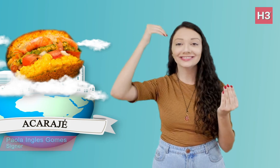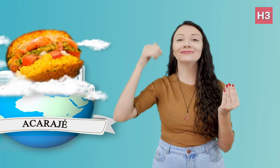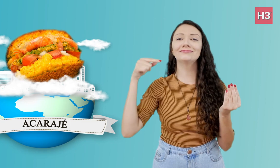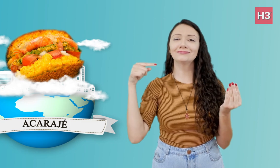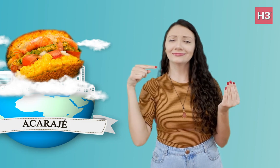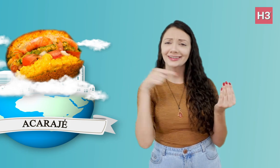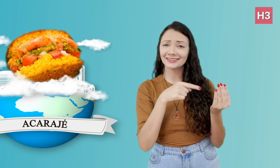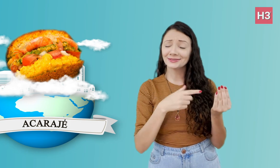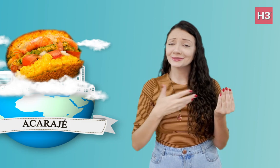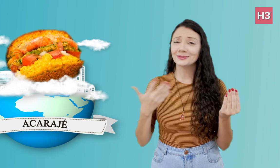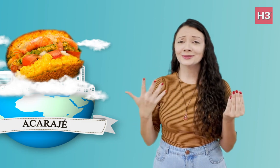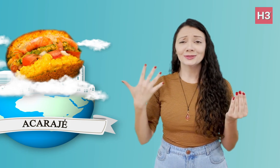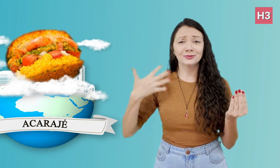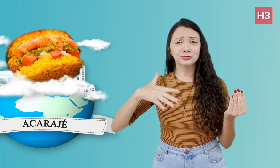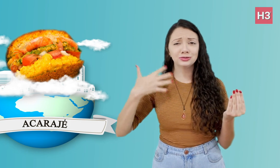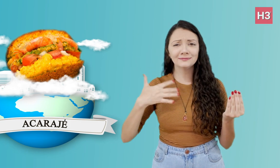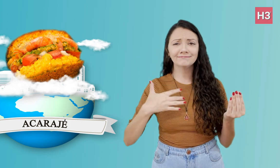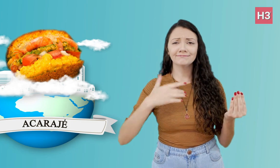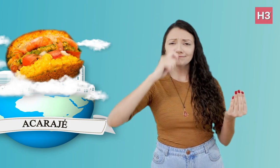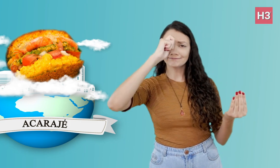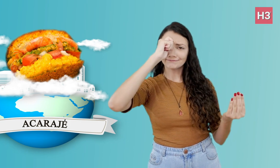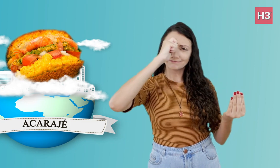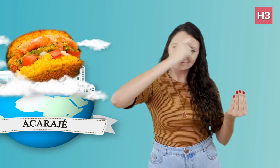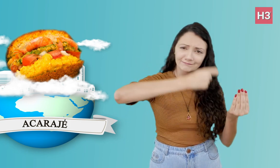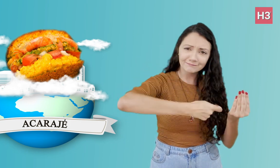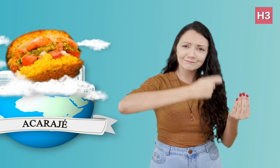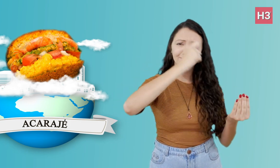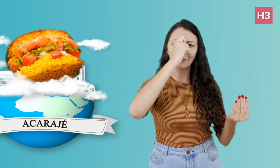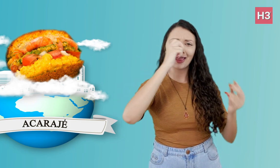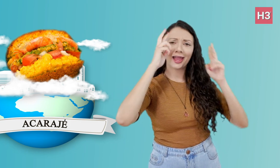within the Candomblé religion,